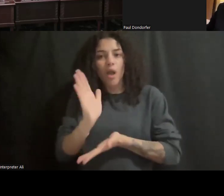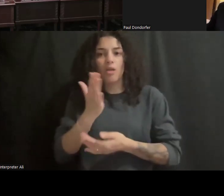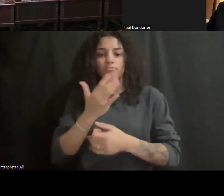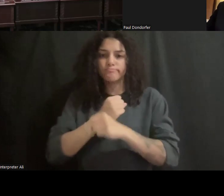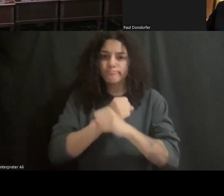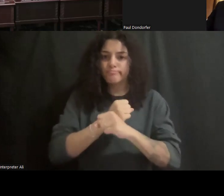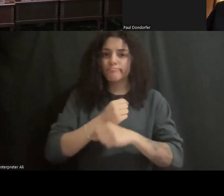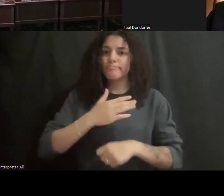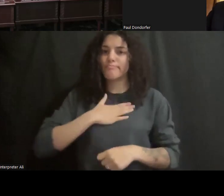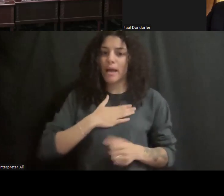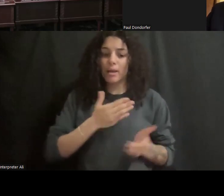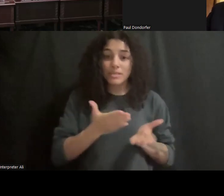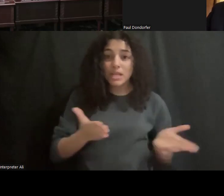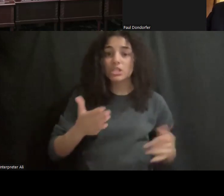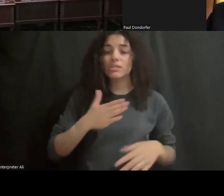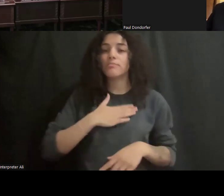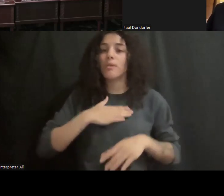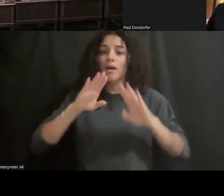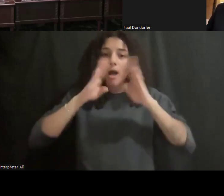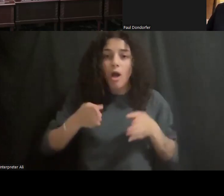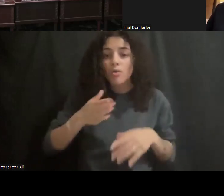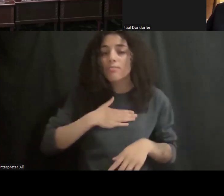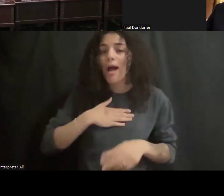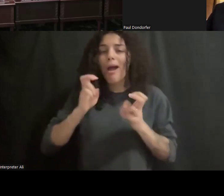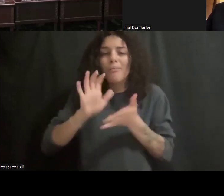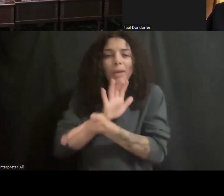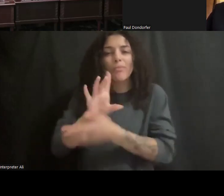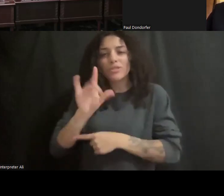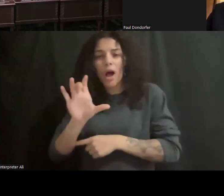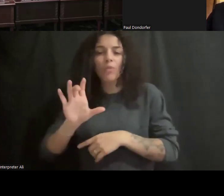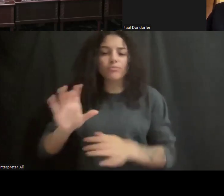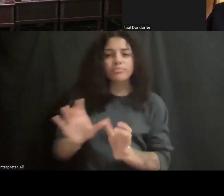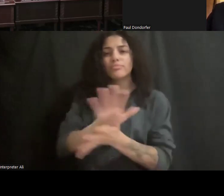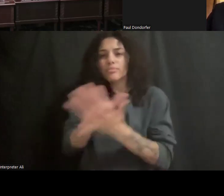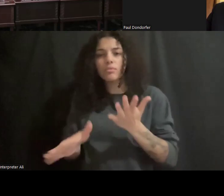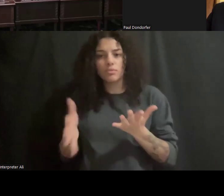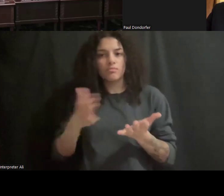in their house and their papers They are concerned that the current administration